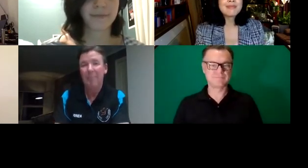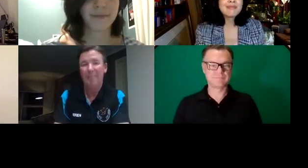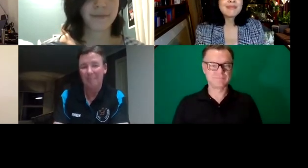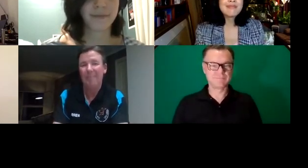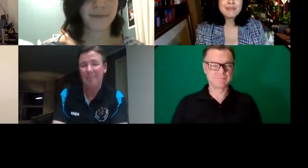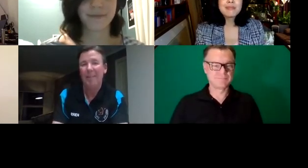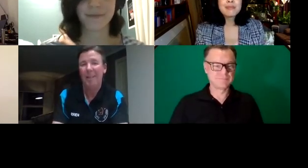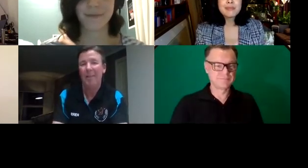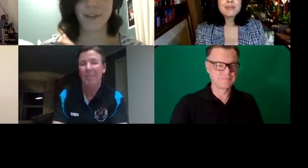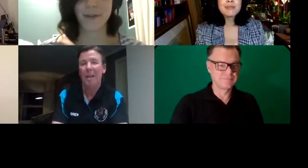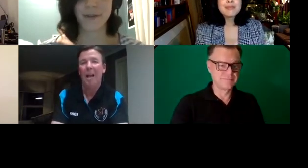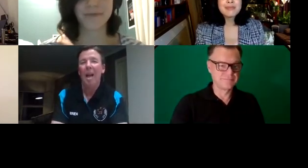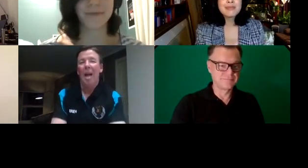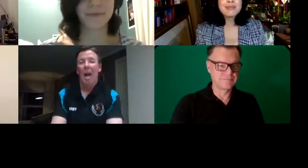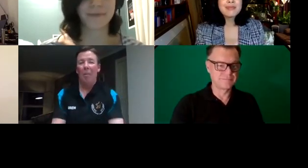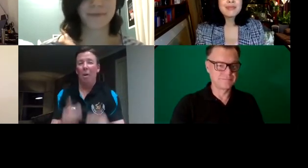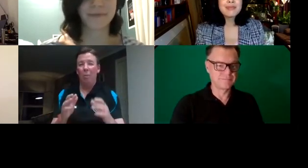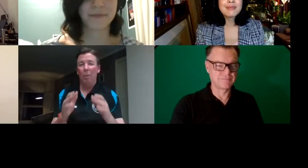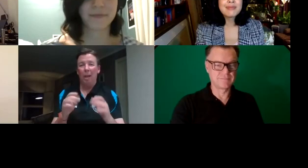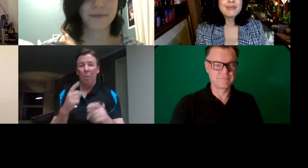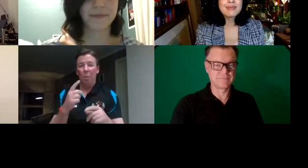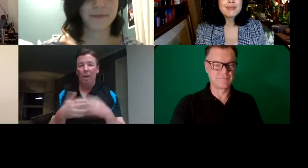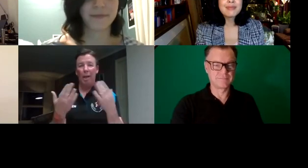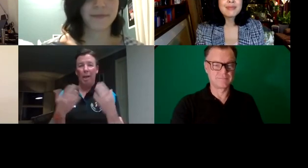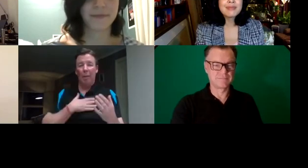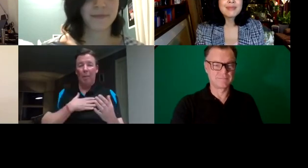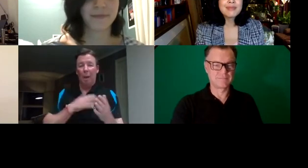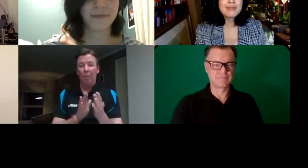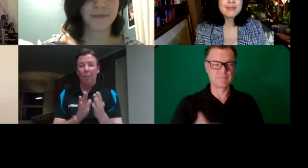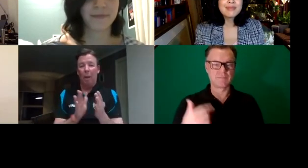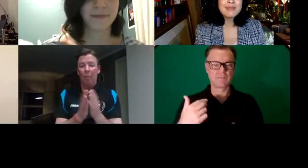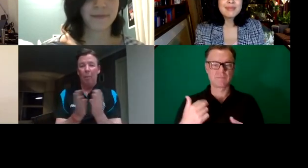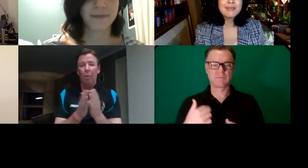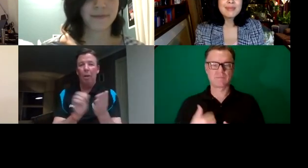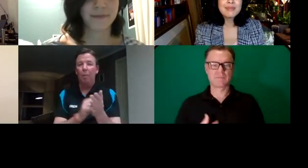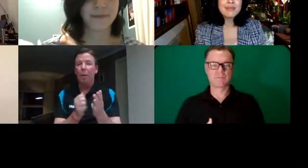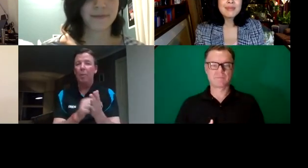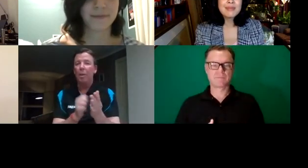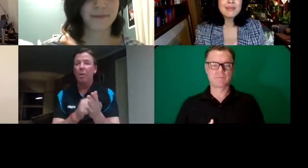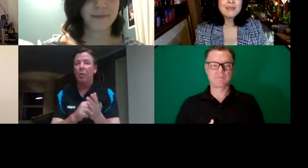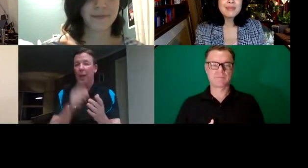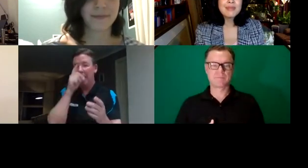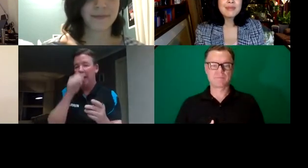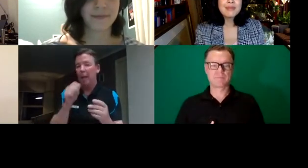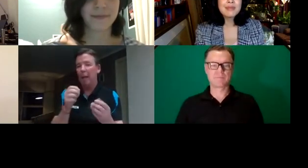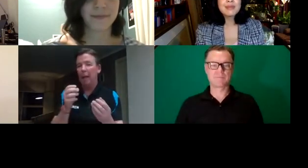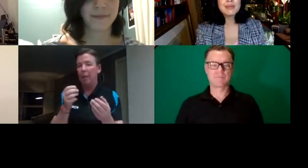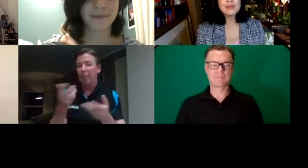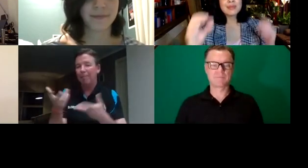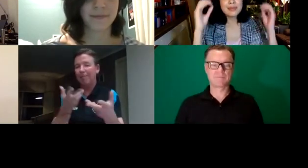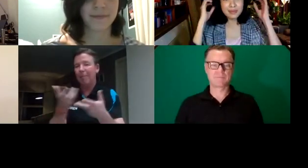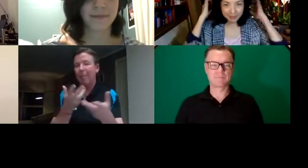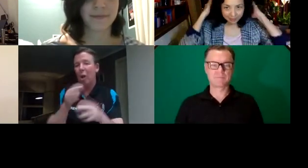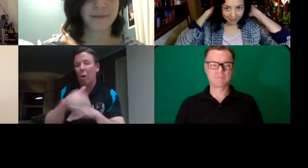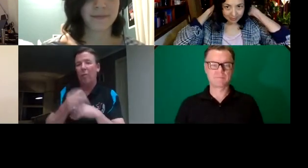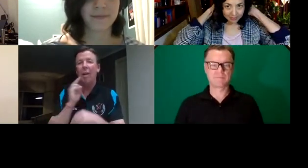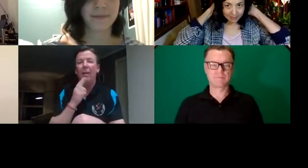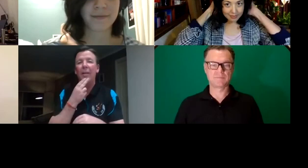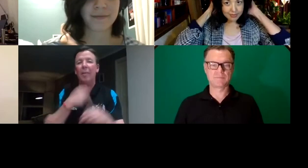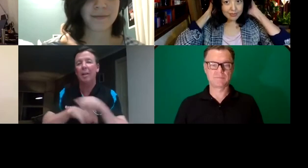Yeah, I'm hoping that one day like, my books are published, so they can like, be over in